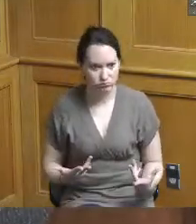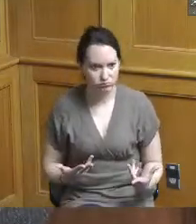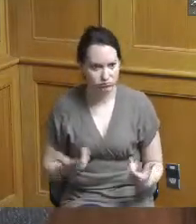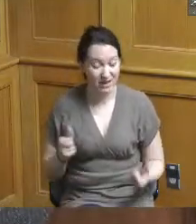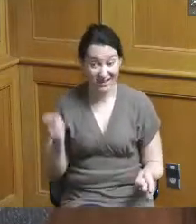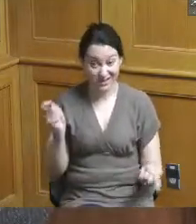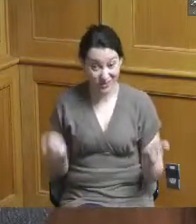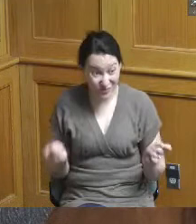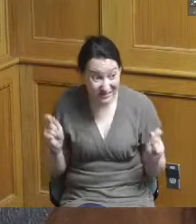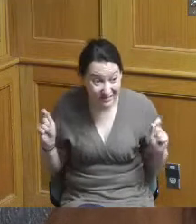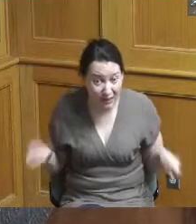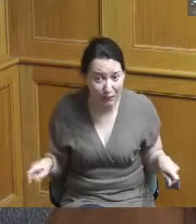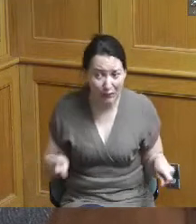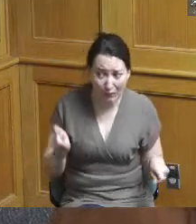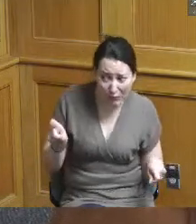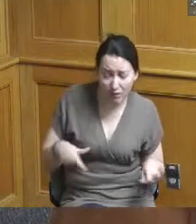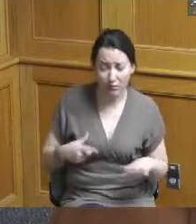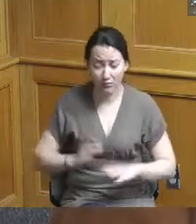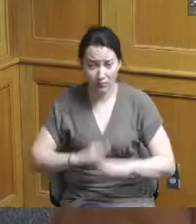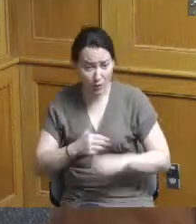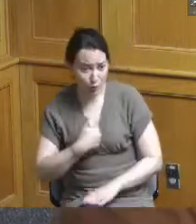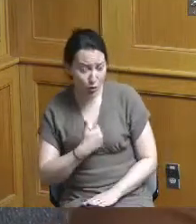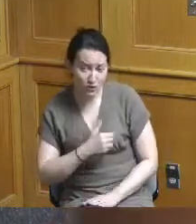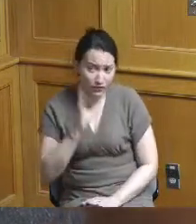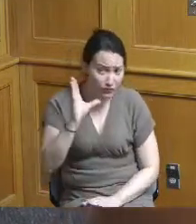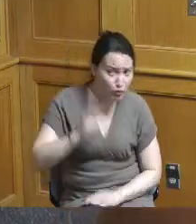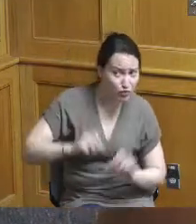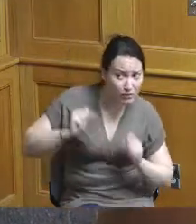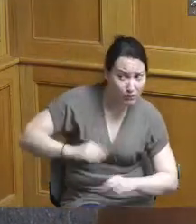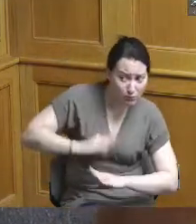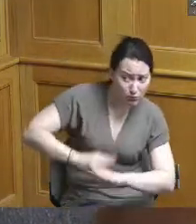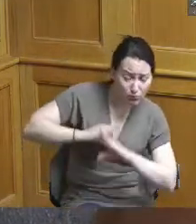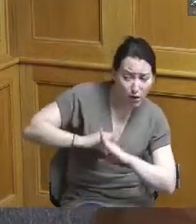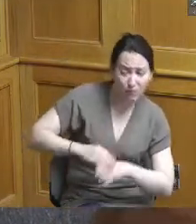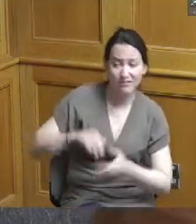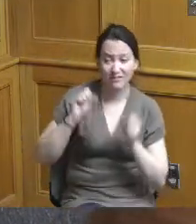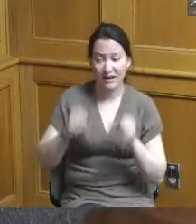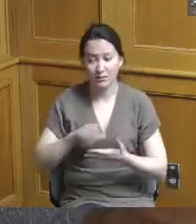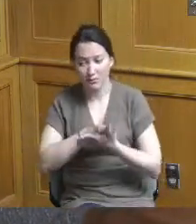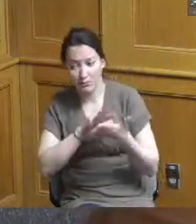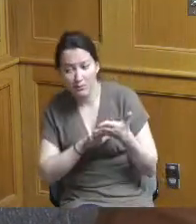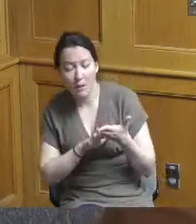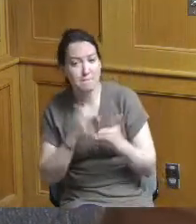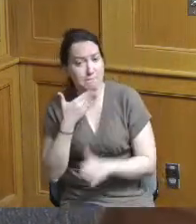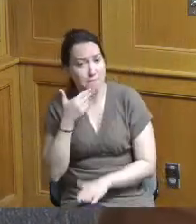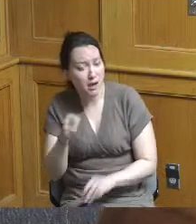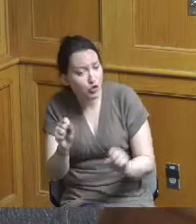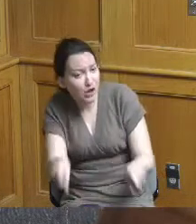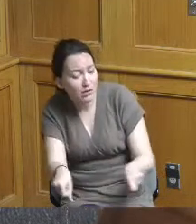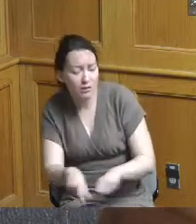adjustments can we protect ourselves in the future can we do something a little bit better can we